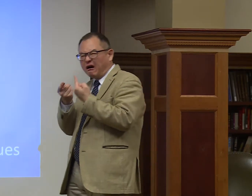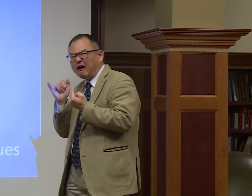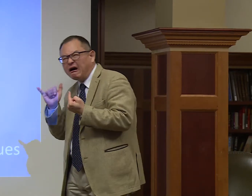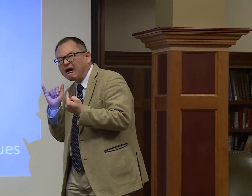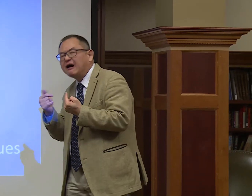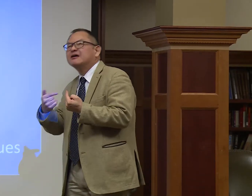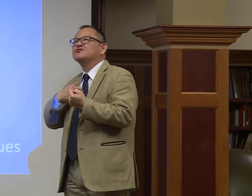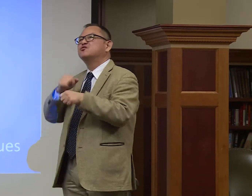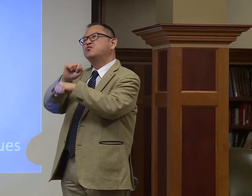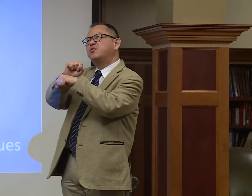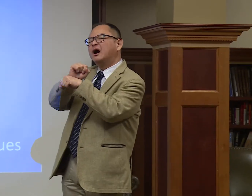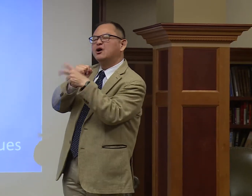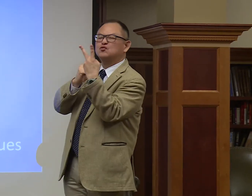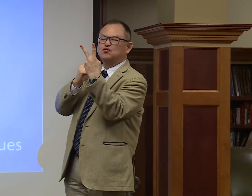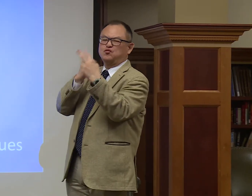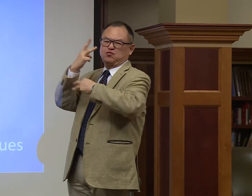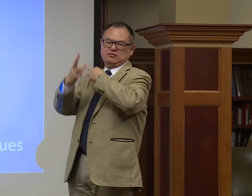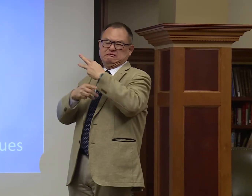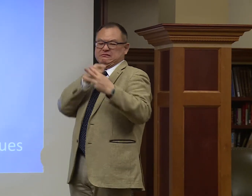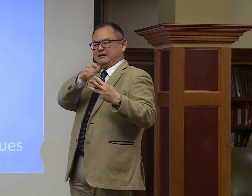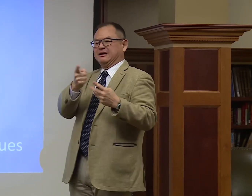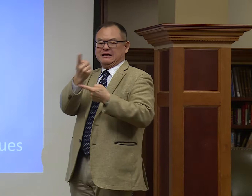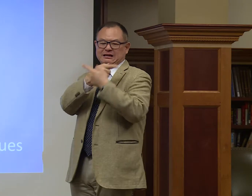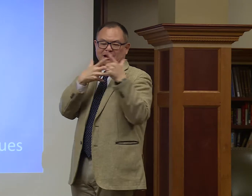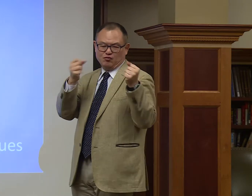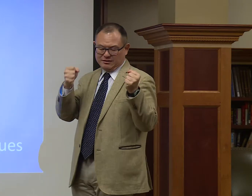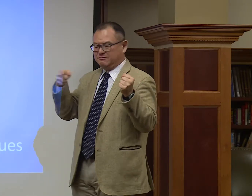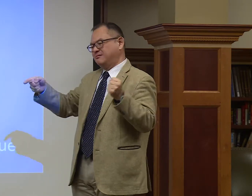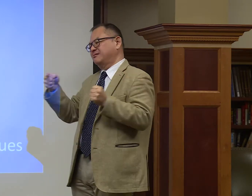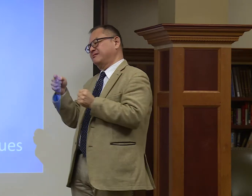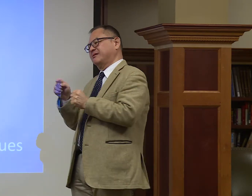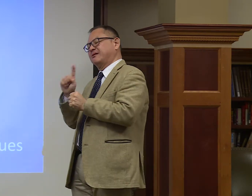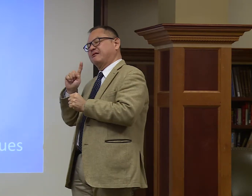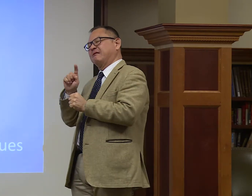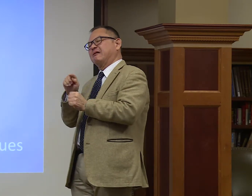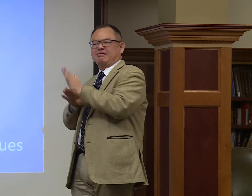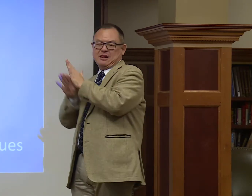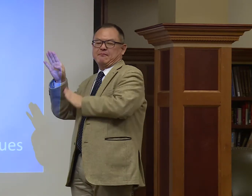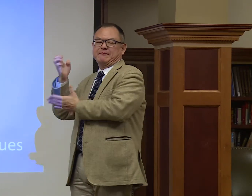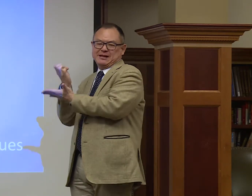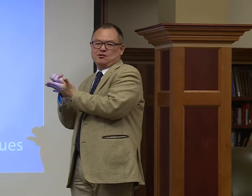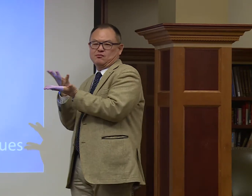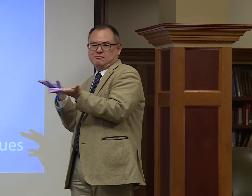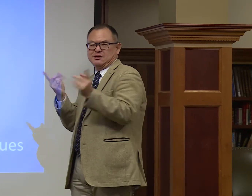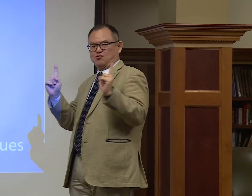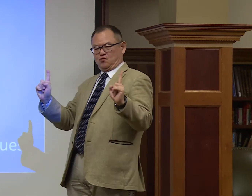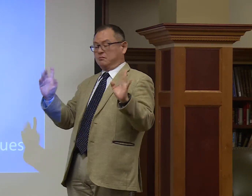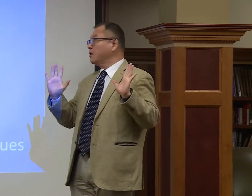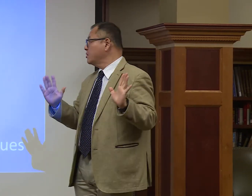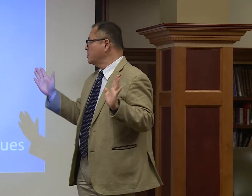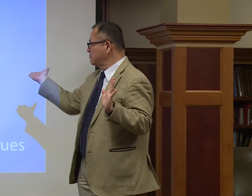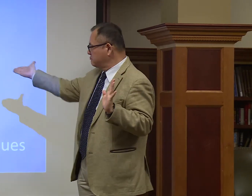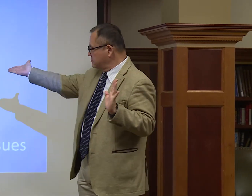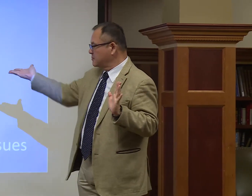So as I mentioned, I seemingly worked in two different worlds, sign linguistics and economies.